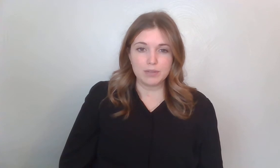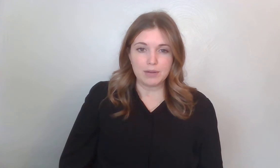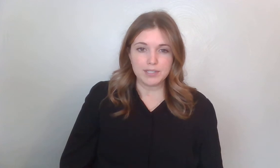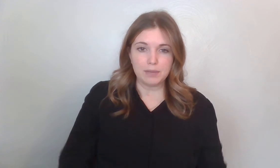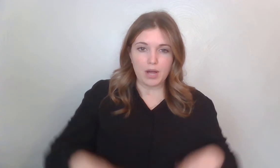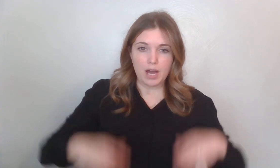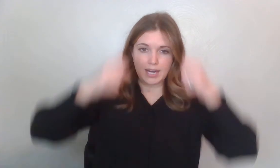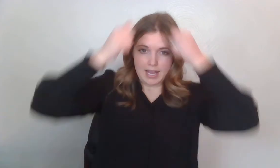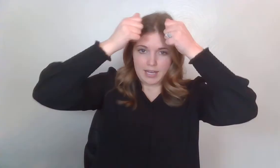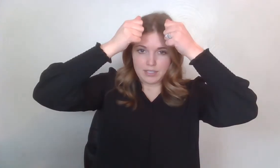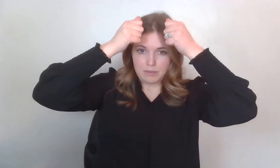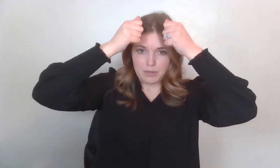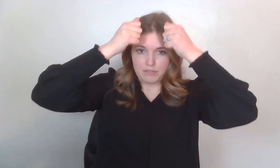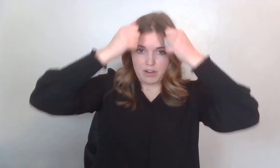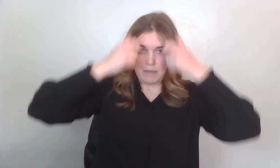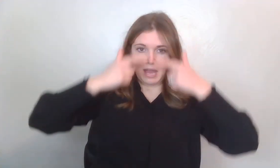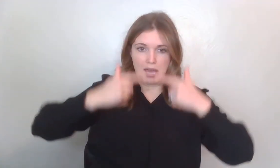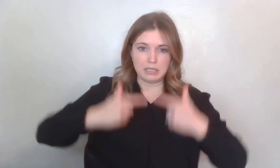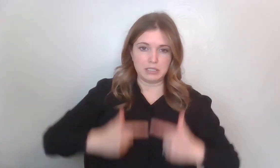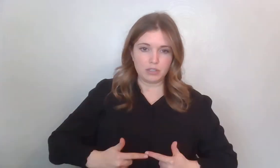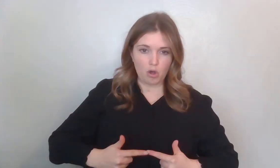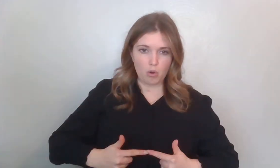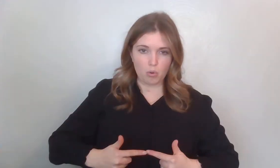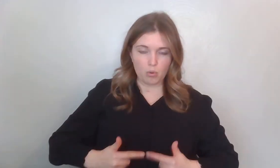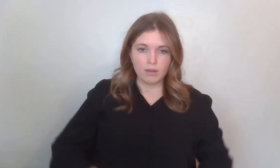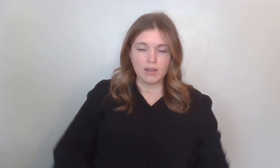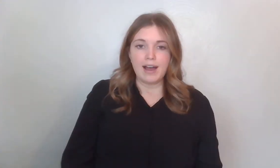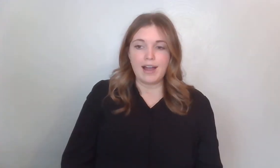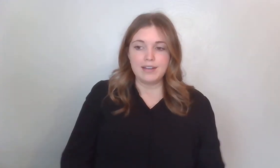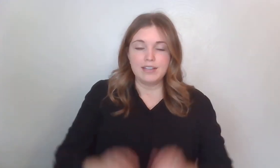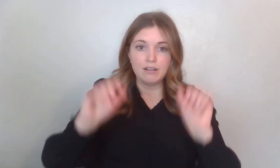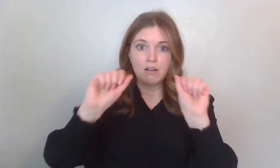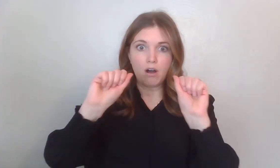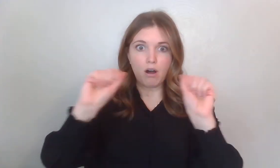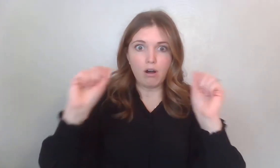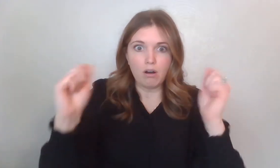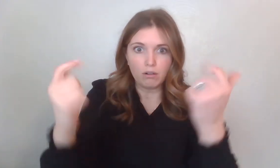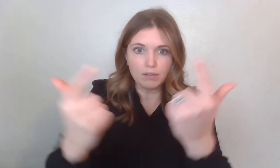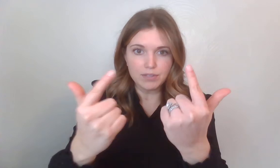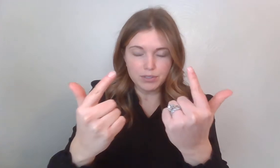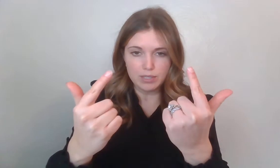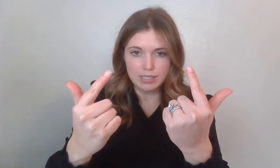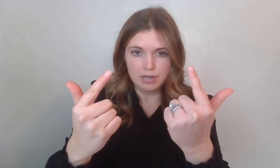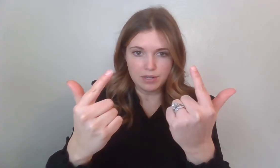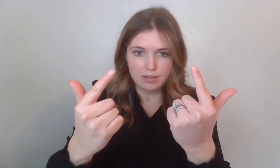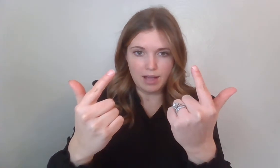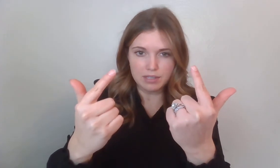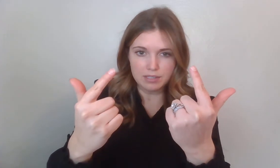without sunblock and I got sunburned from head to toe, I need all of the students here in class